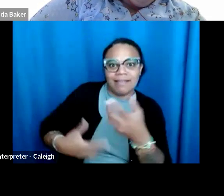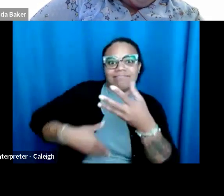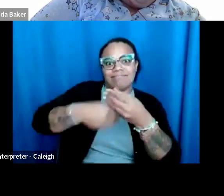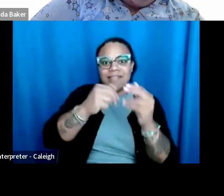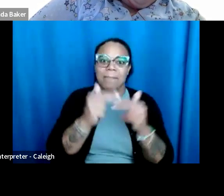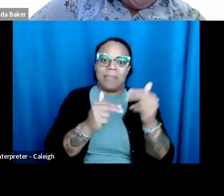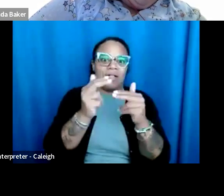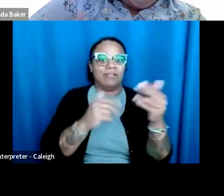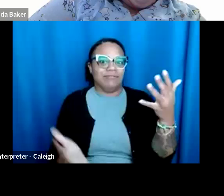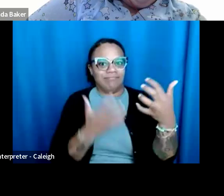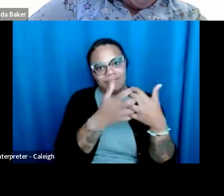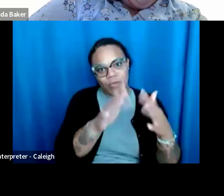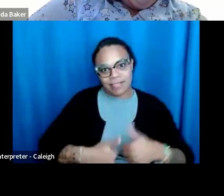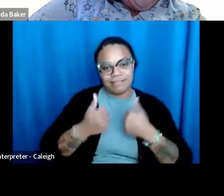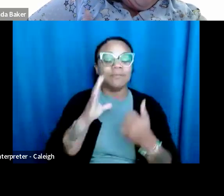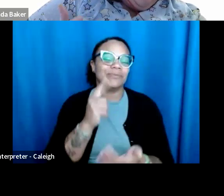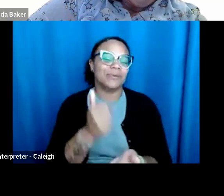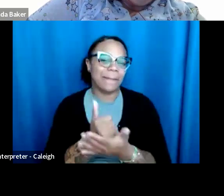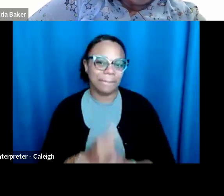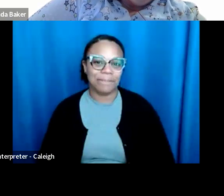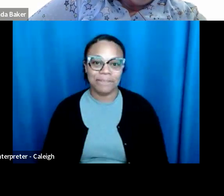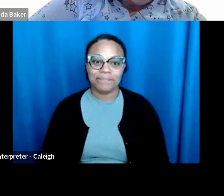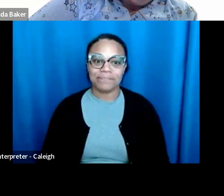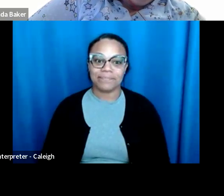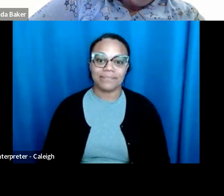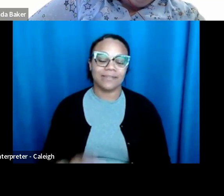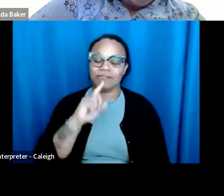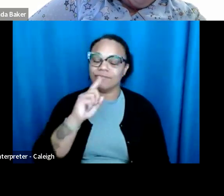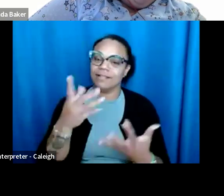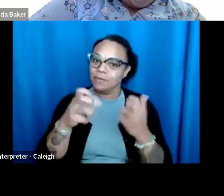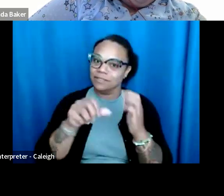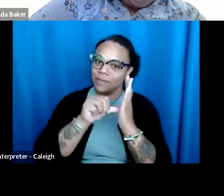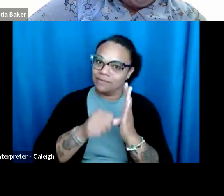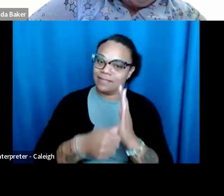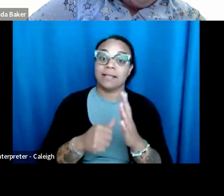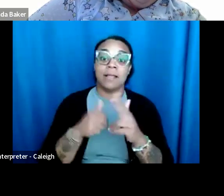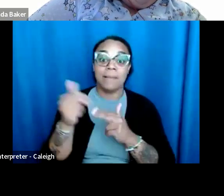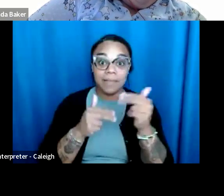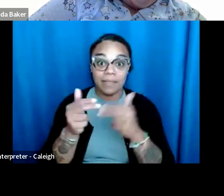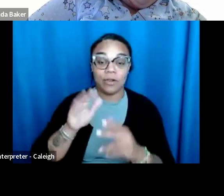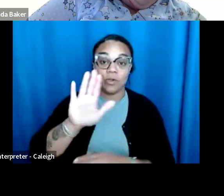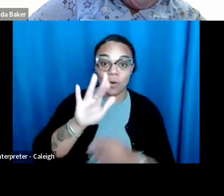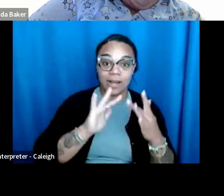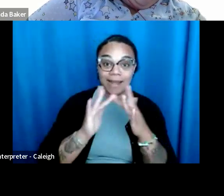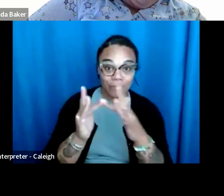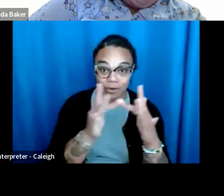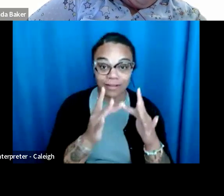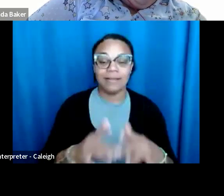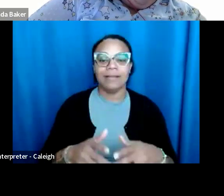So, you know, I can't stress enough to build your network and let people get to know you,